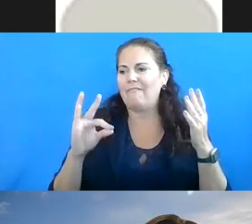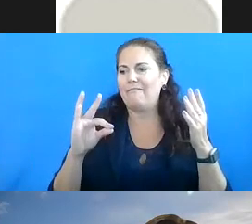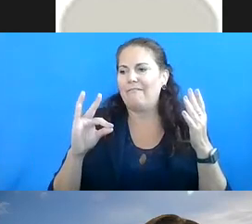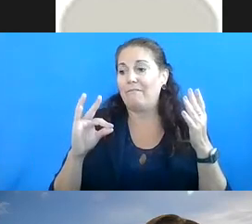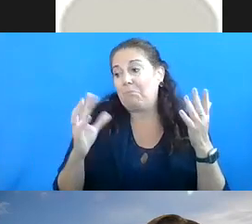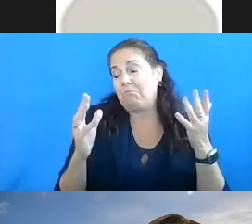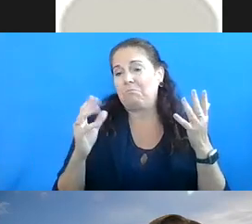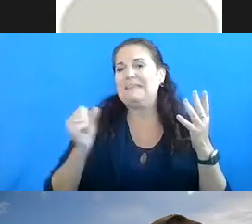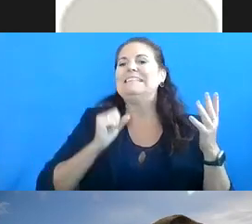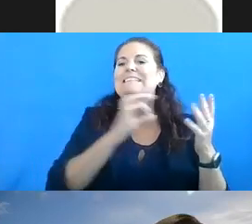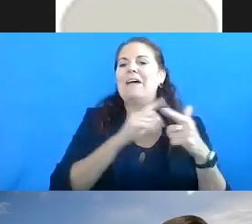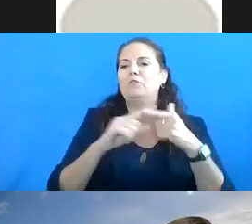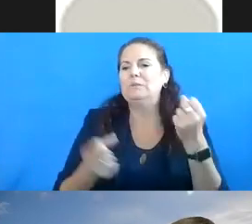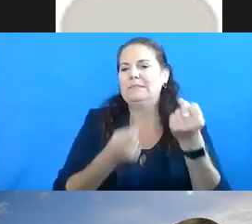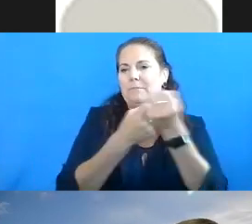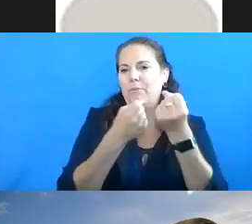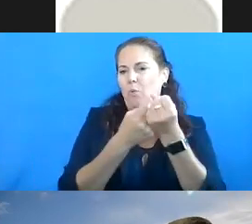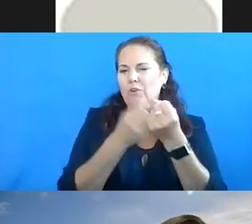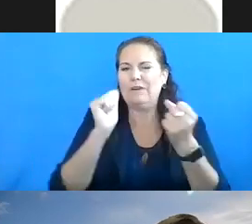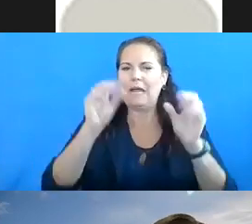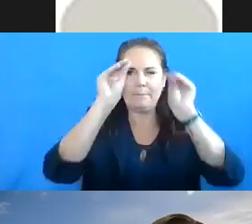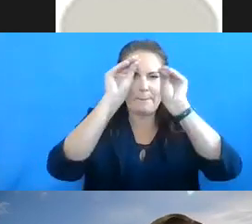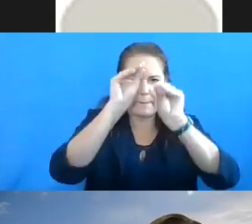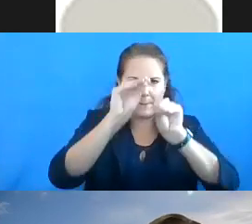staff to support. So you can put all these examples down here and then you can